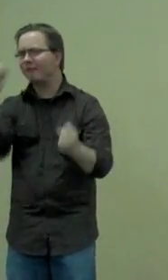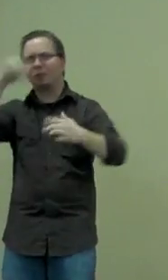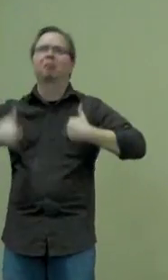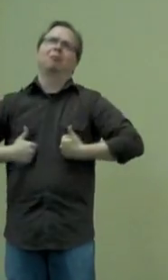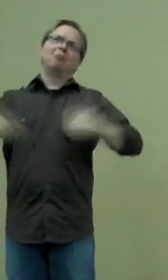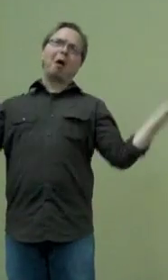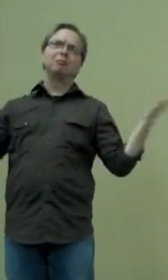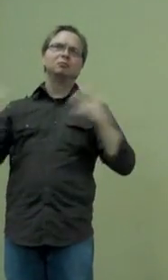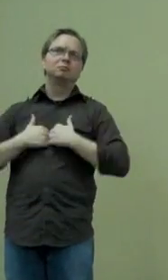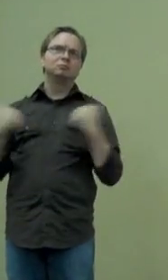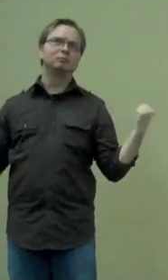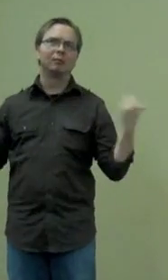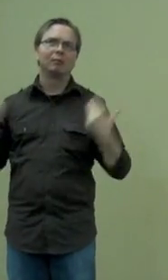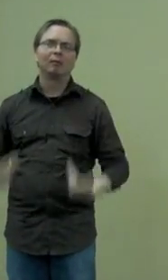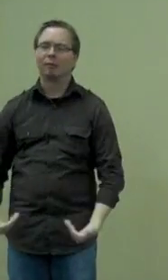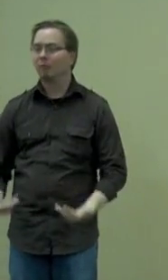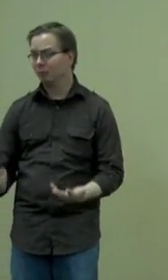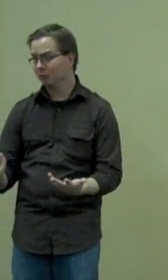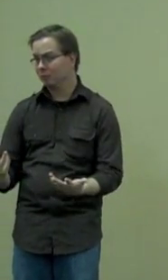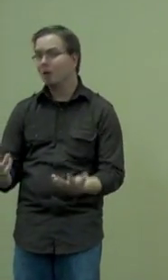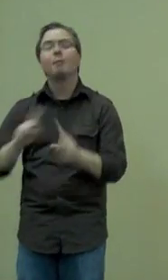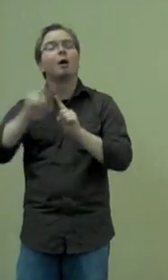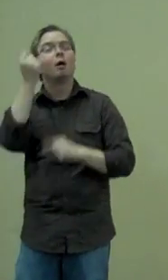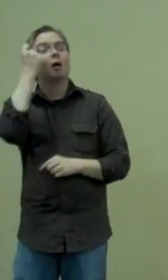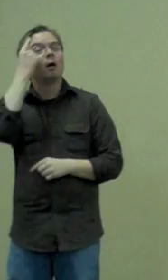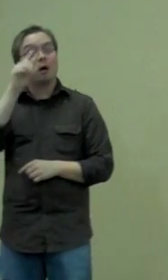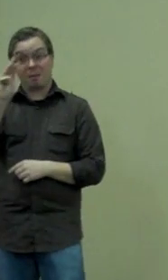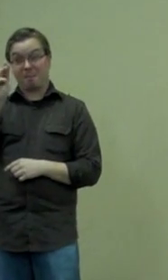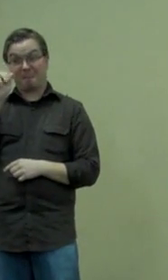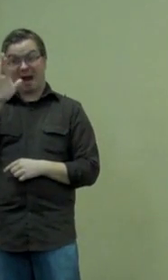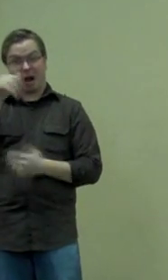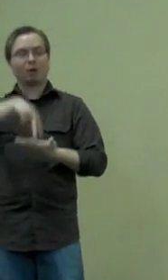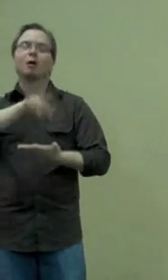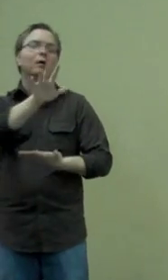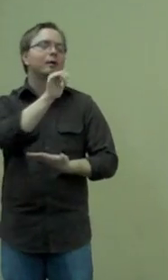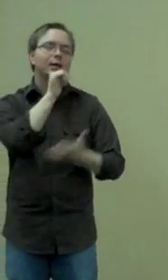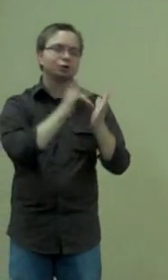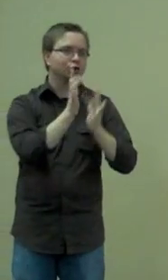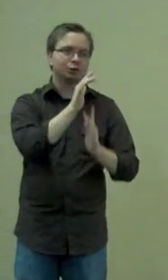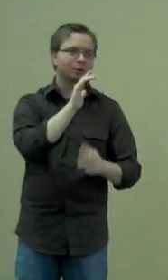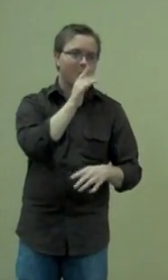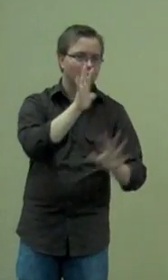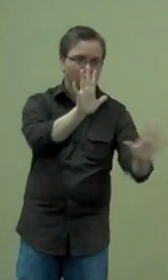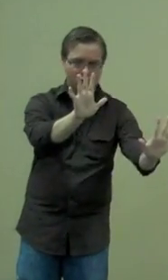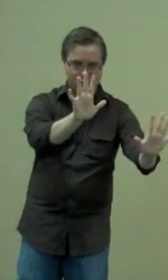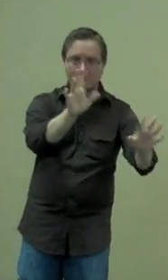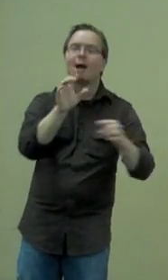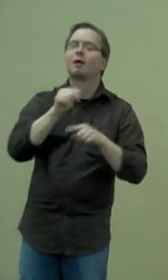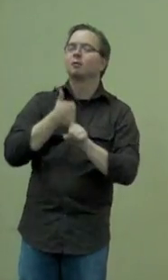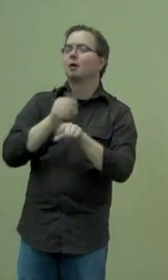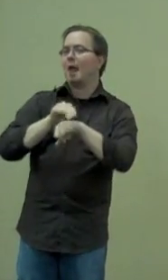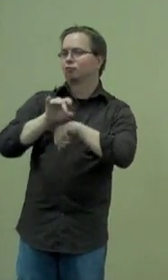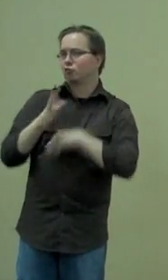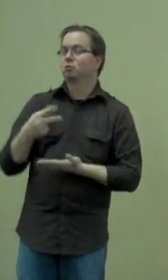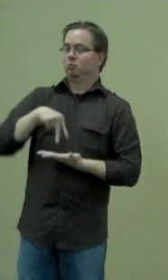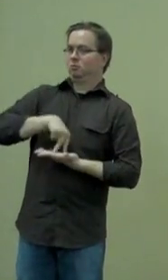You got to be brave to be doing that in a room full of Pentecostals.